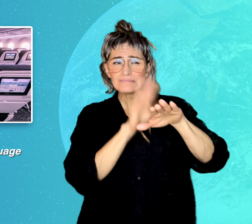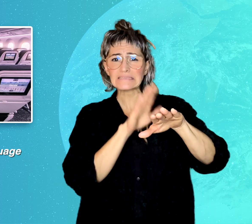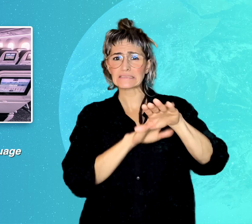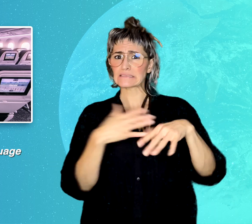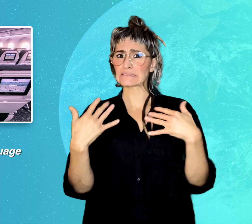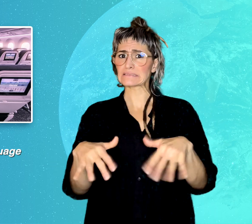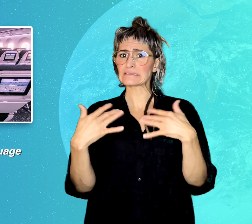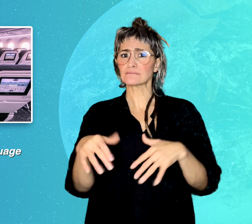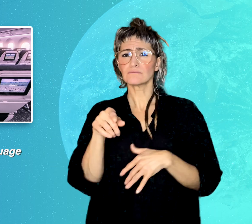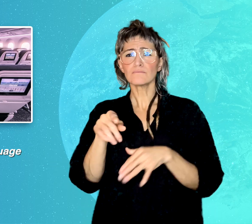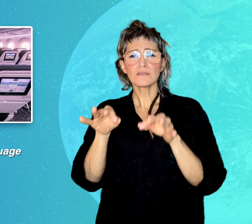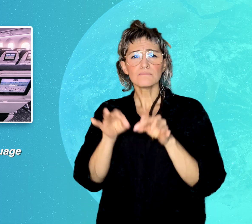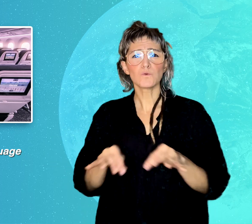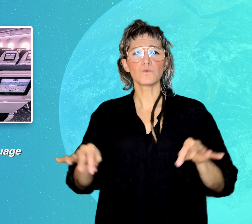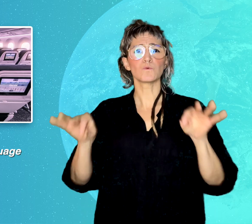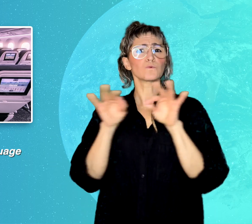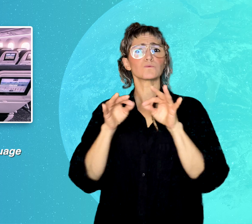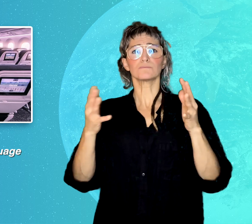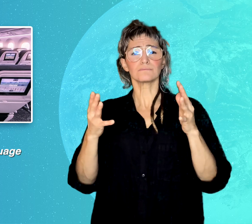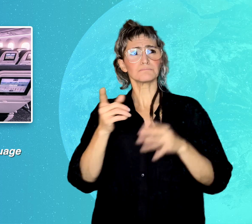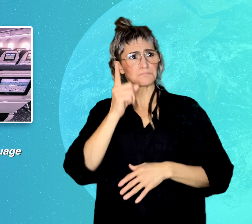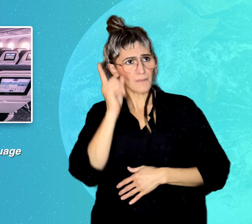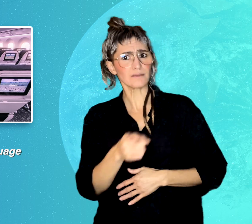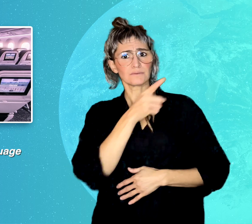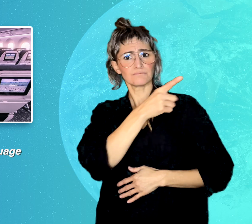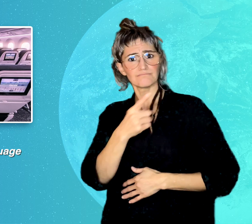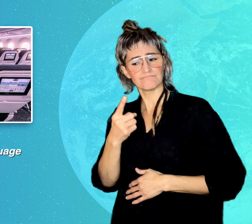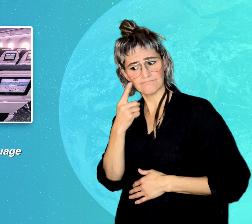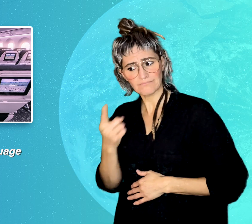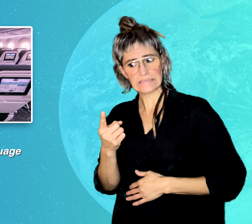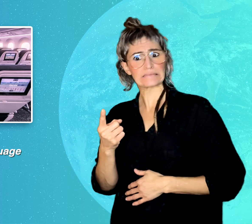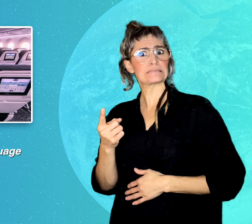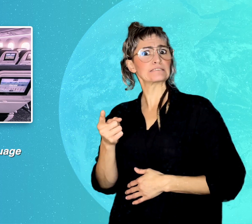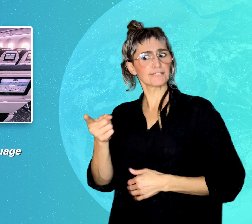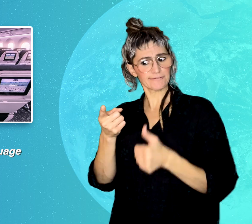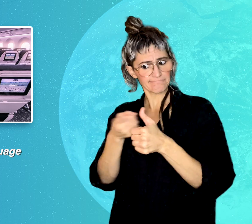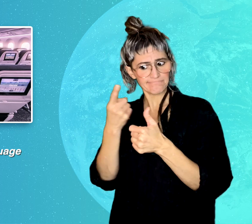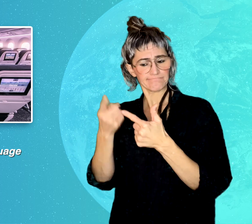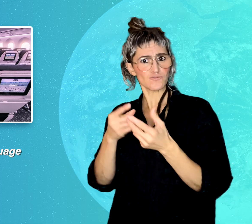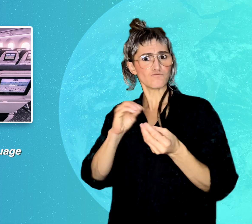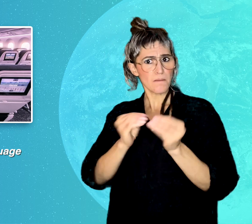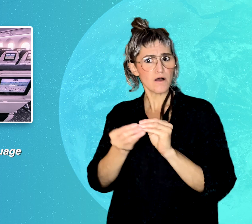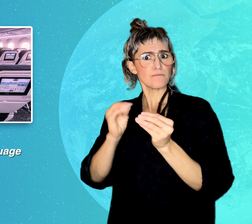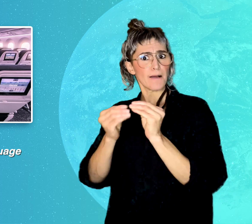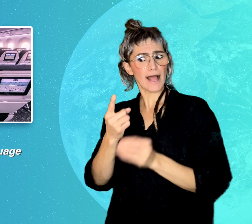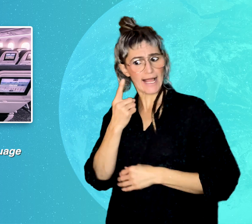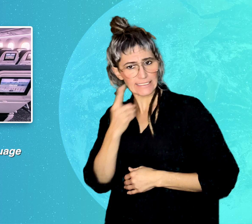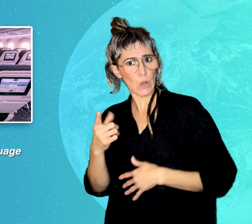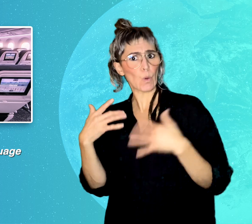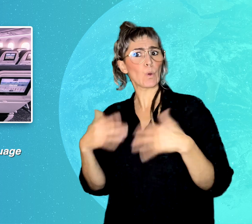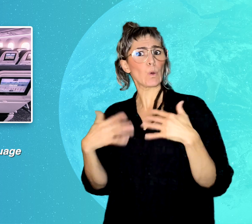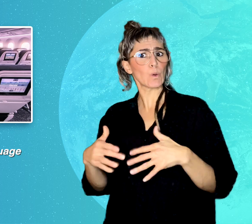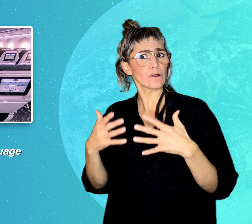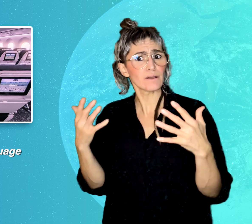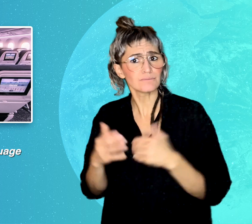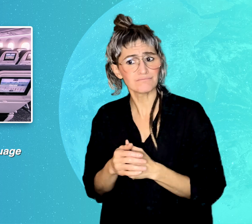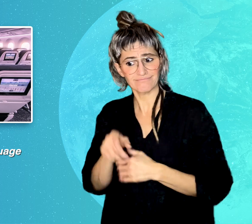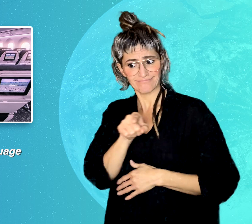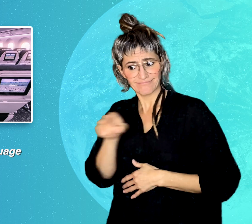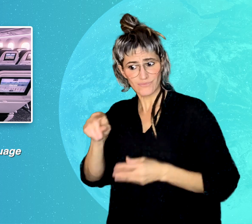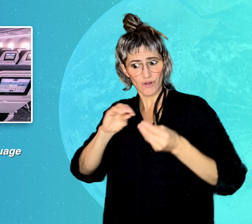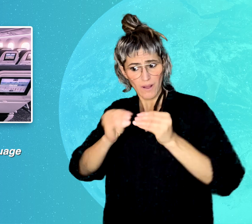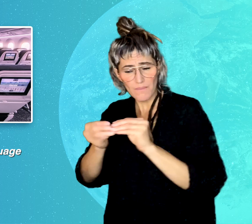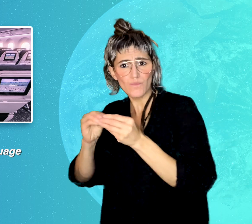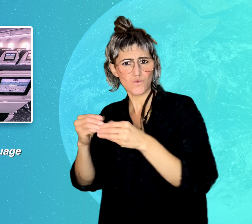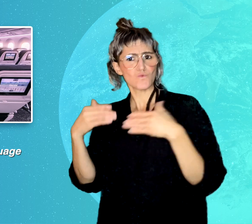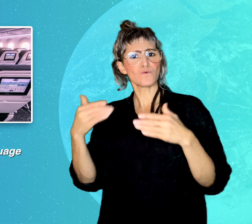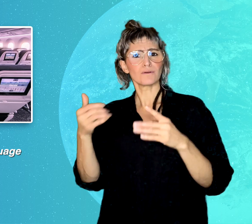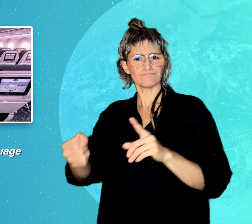the importance of addressing these concerns, as they had a meaningful